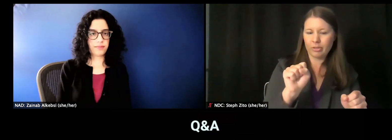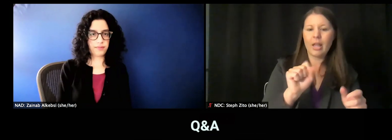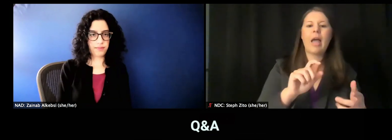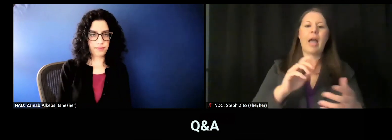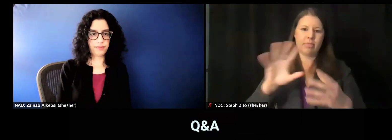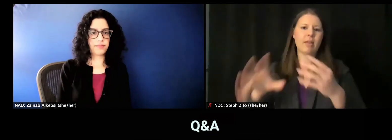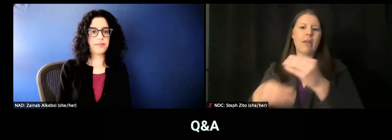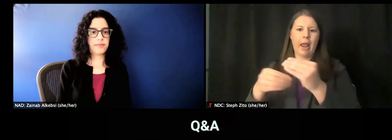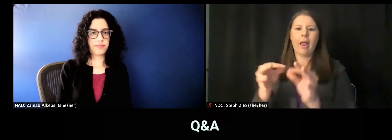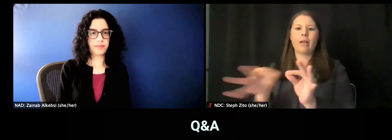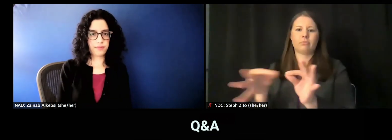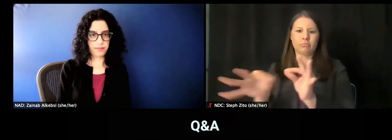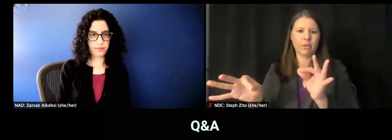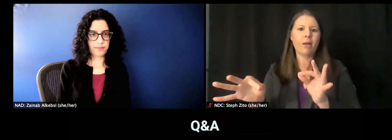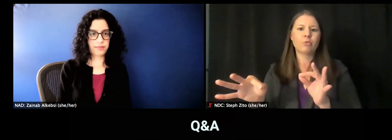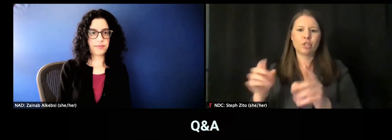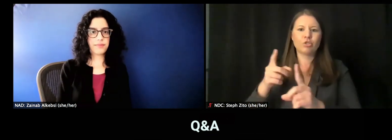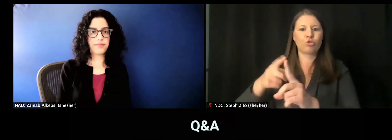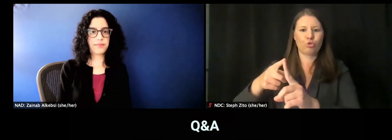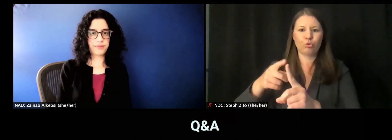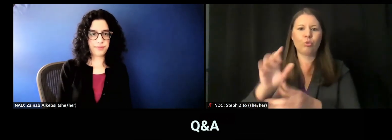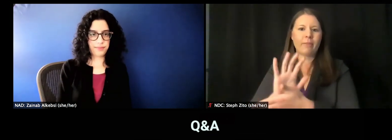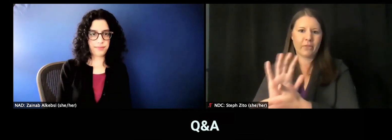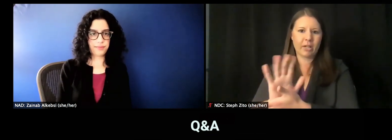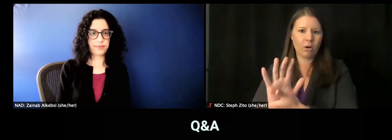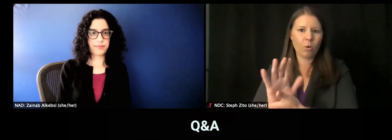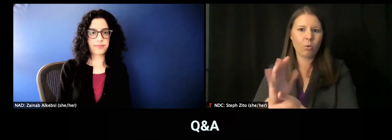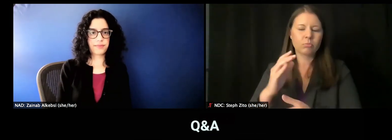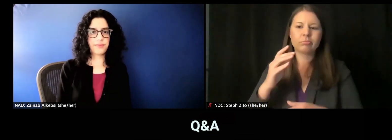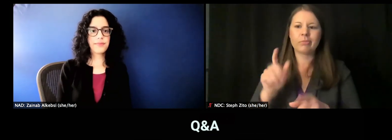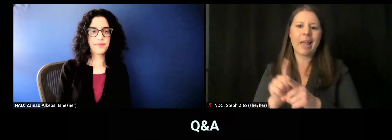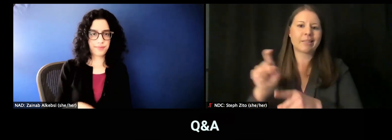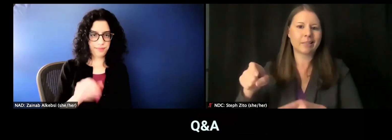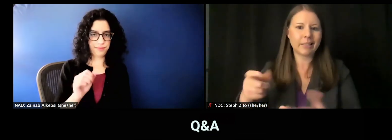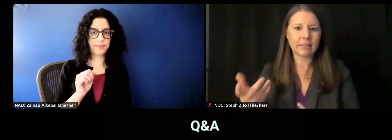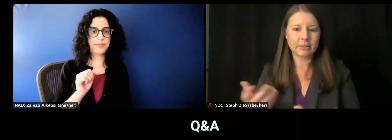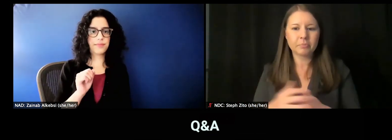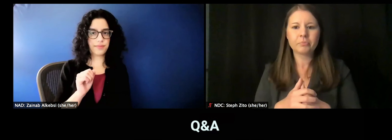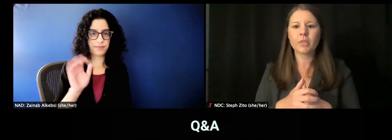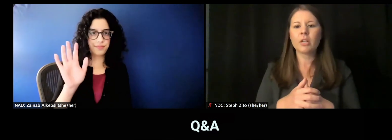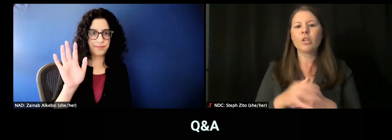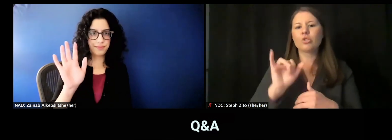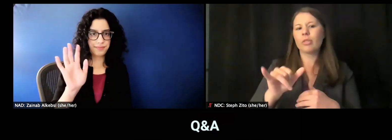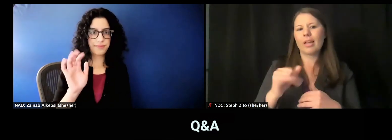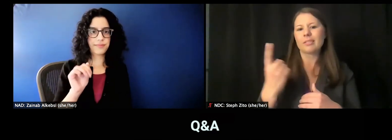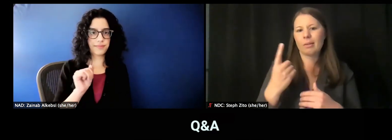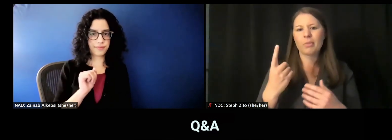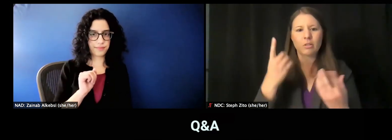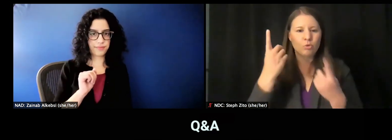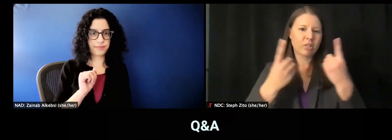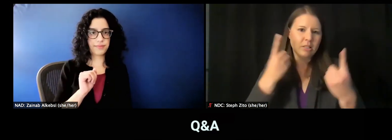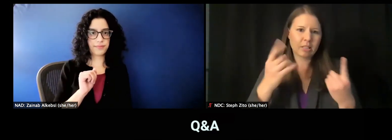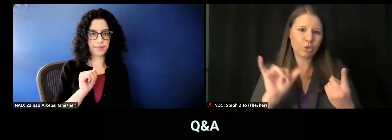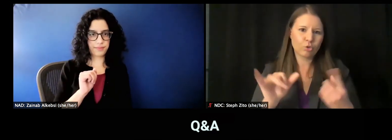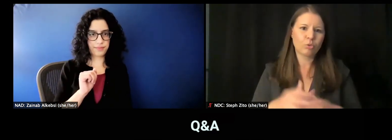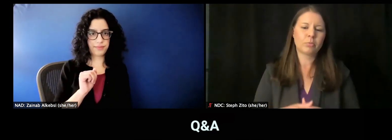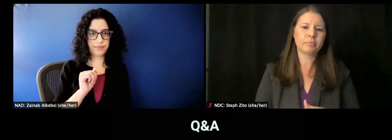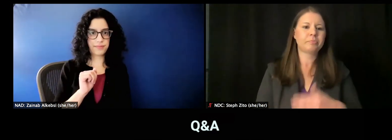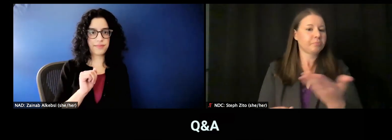by the STTS service and add those captions to the videos as necessary. So that is also something to take into consideration.